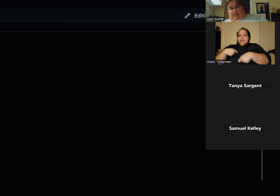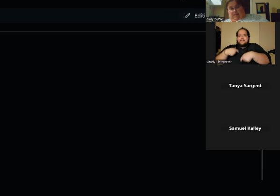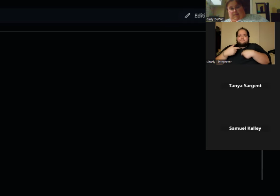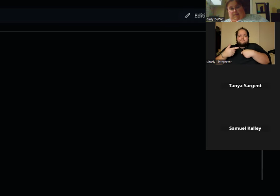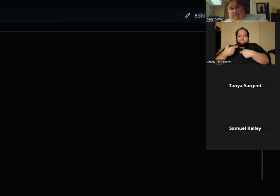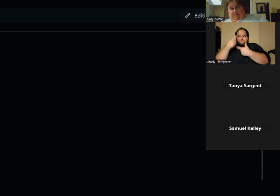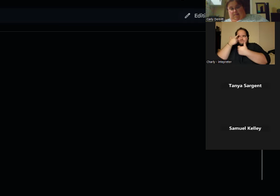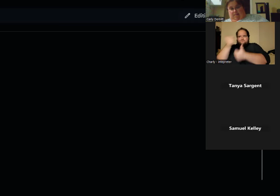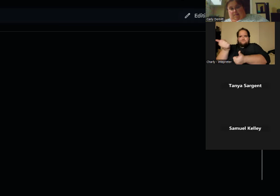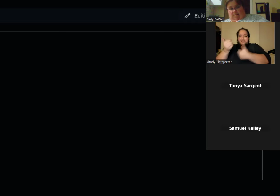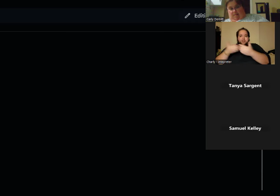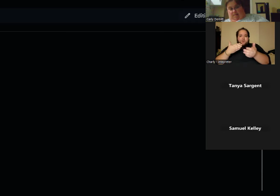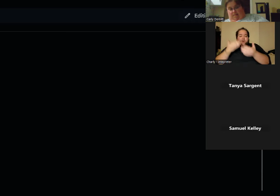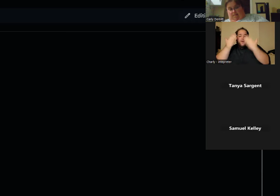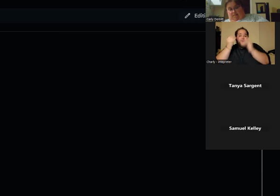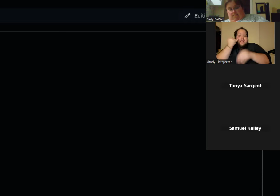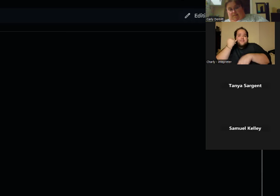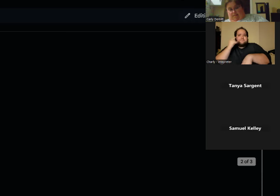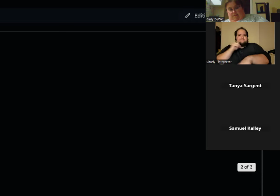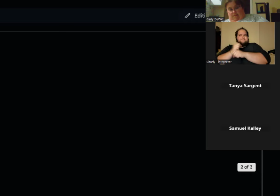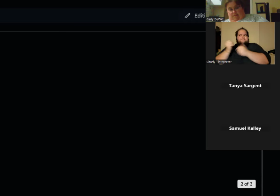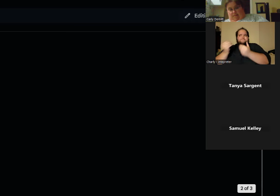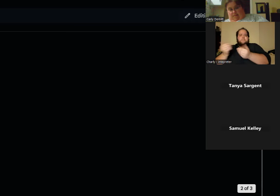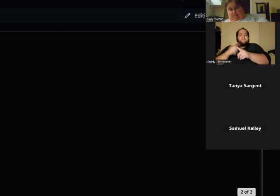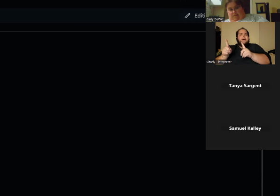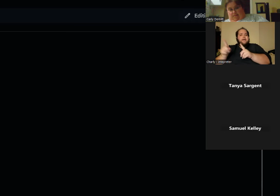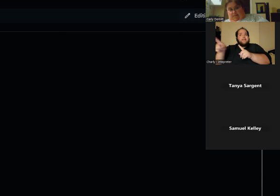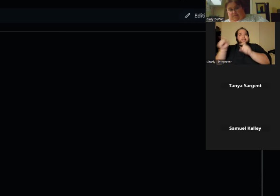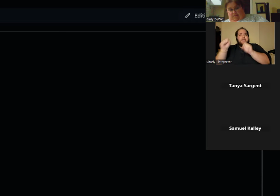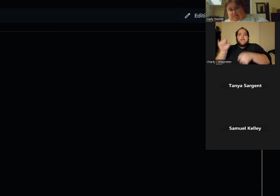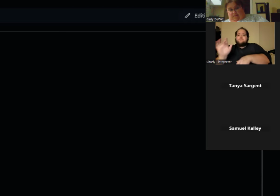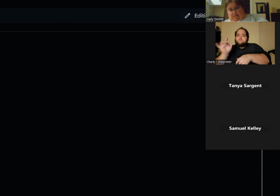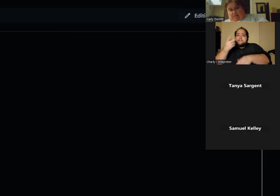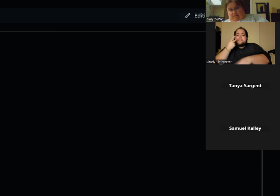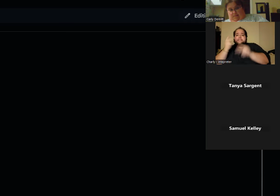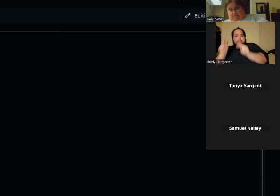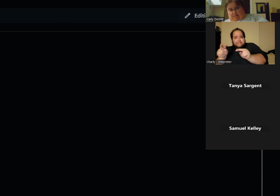and go see stuff. So I've got… press and publications so this is